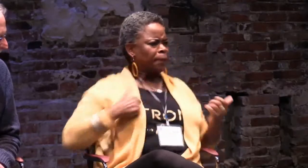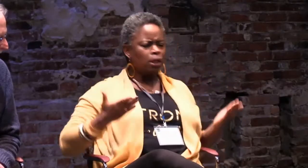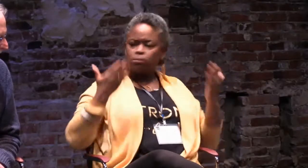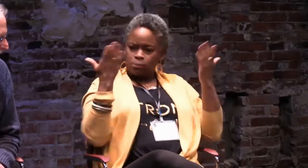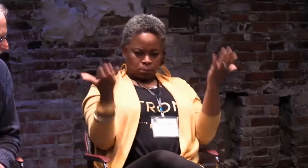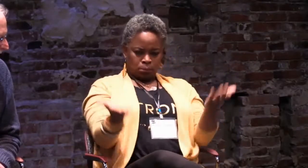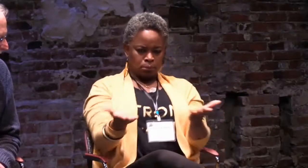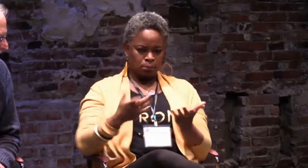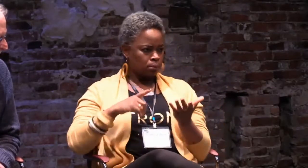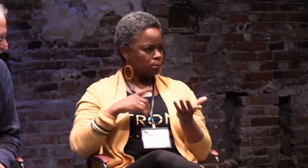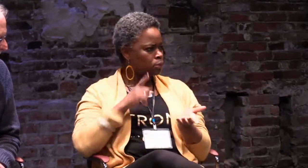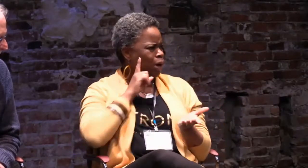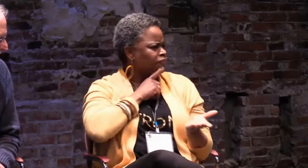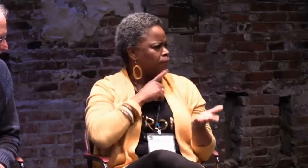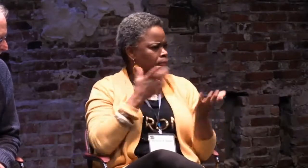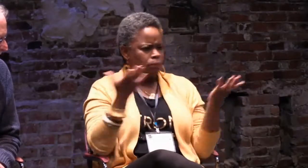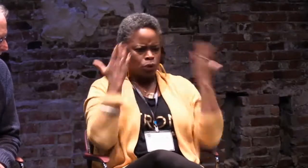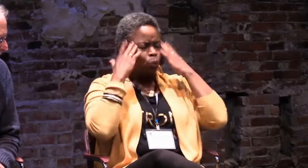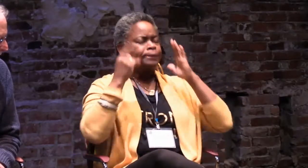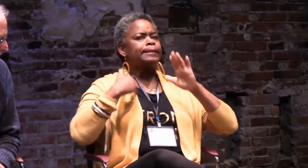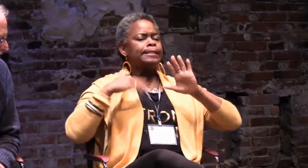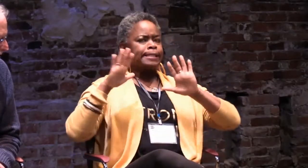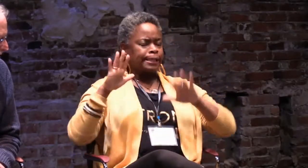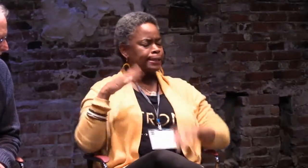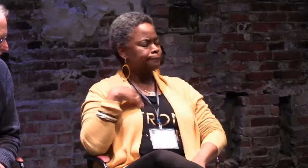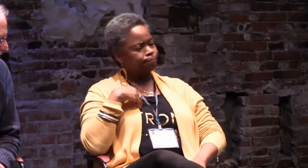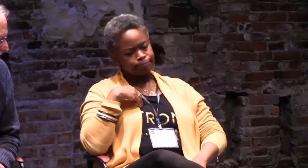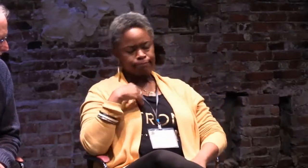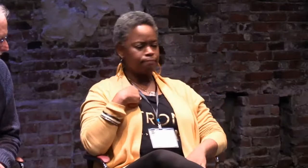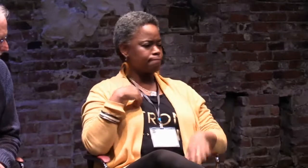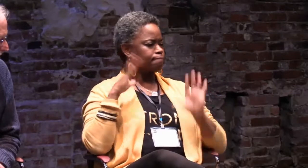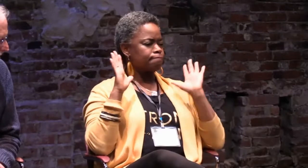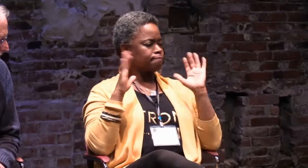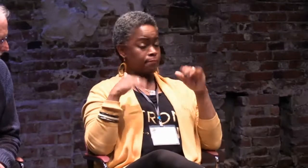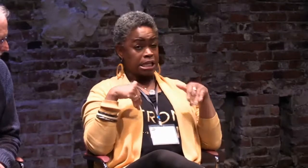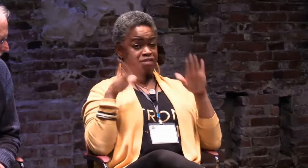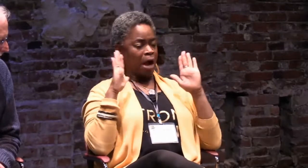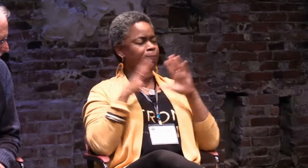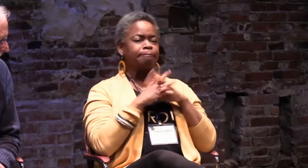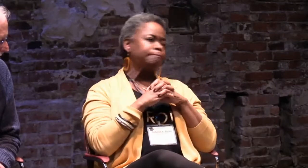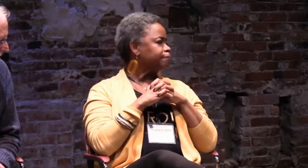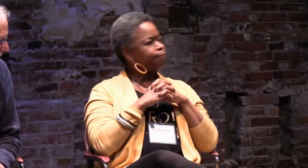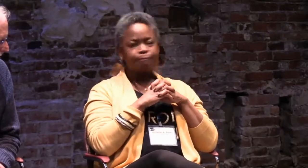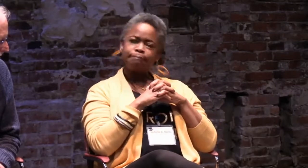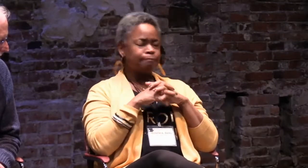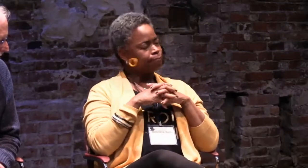but they still just didn't know what to do with this deaf woman. They did not know what to do with me.